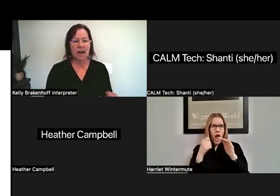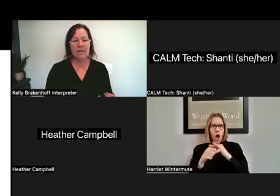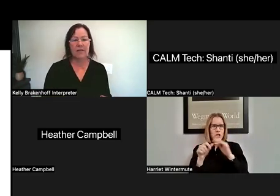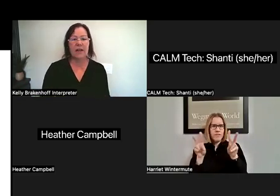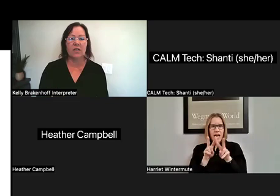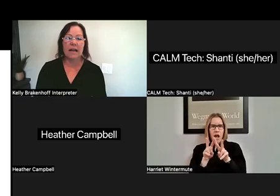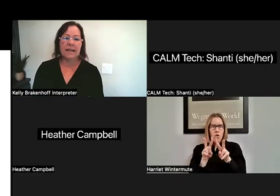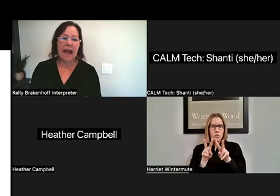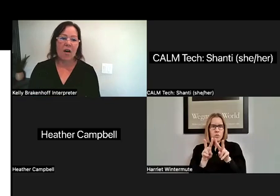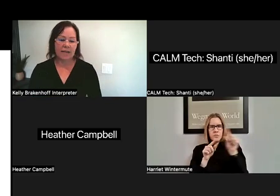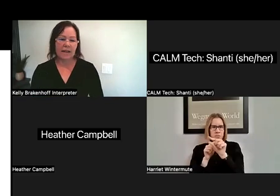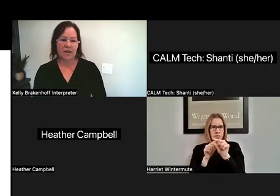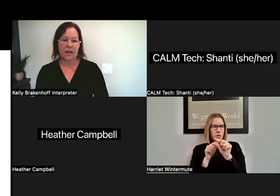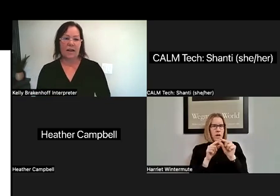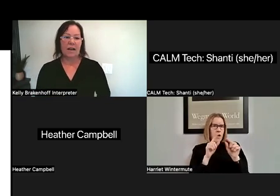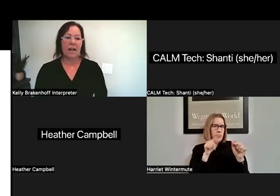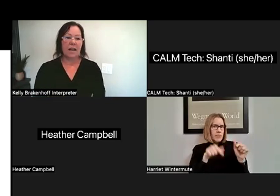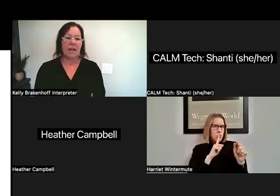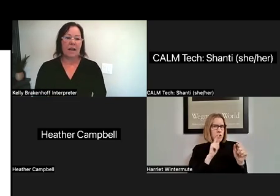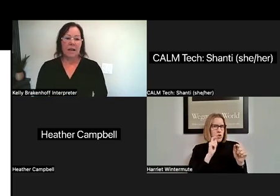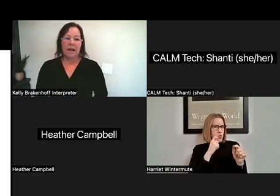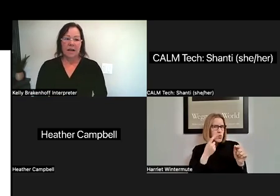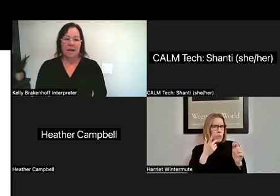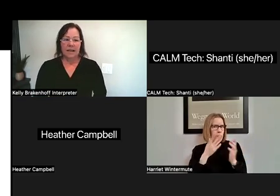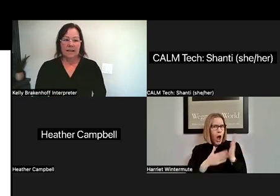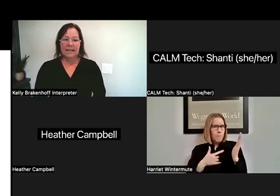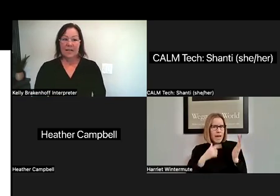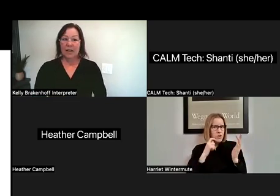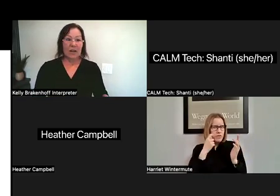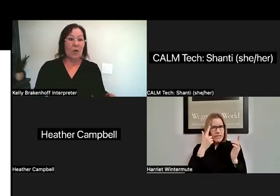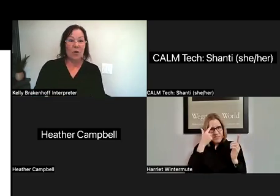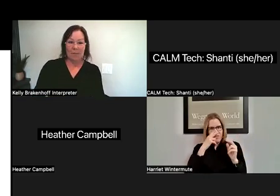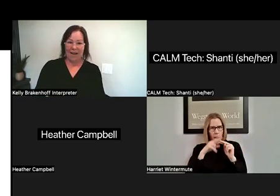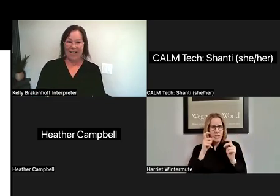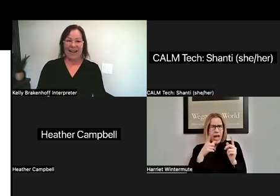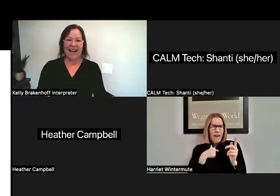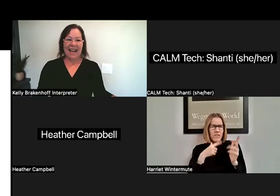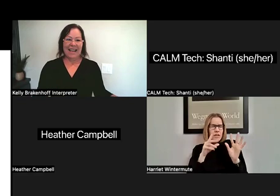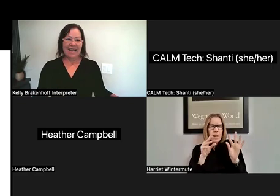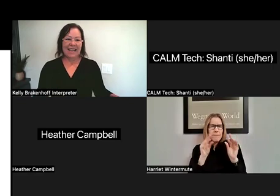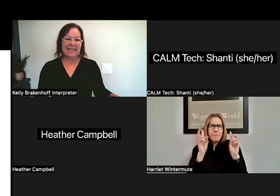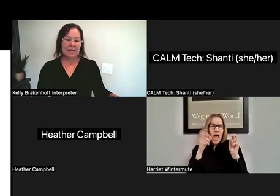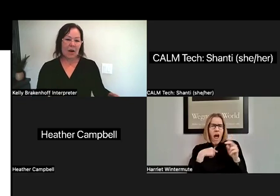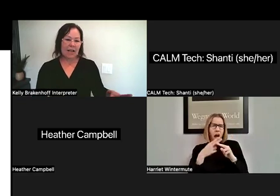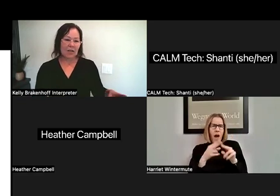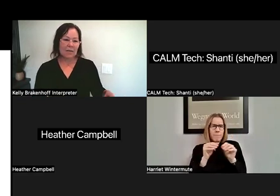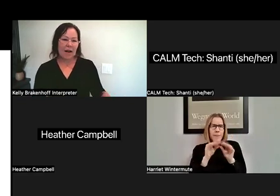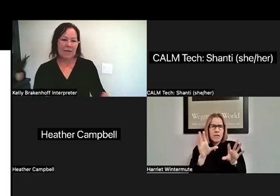a field that's a calculation. This is the really cool part. And this is the part I learned about